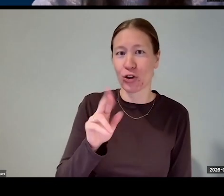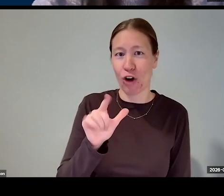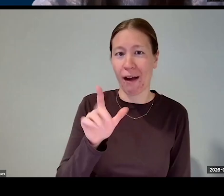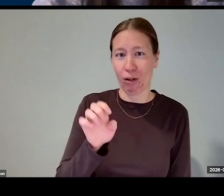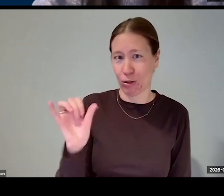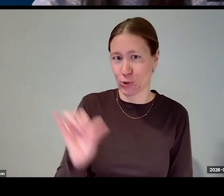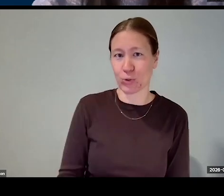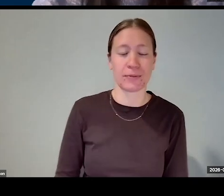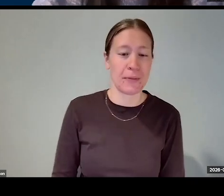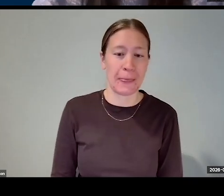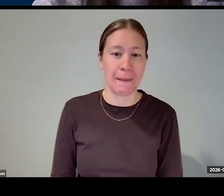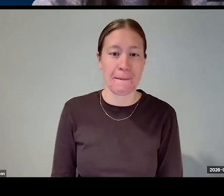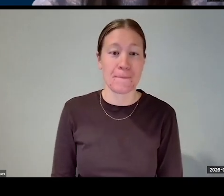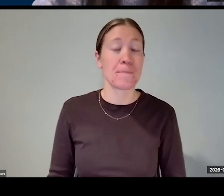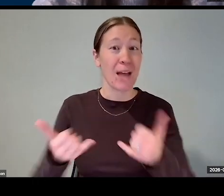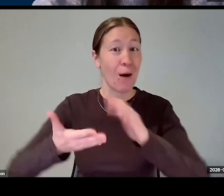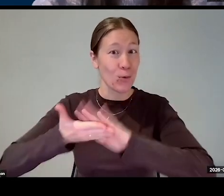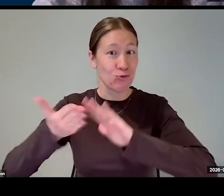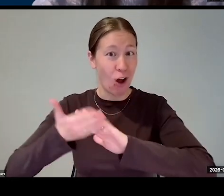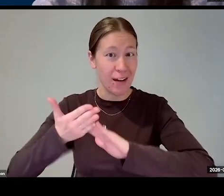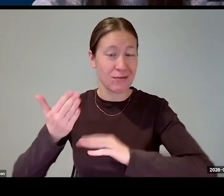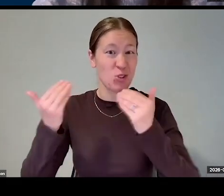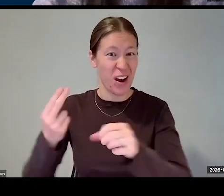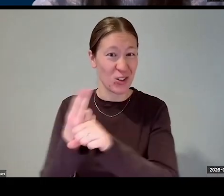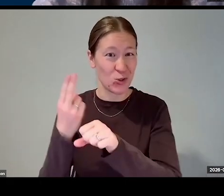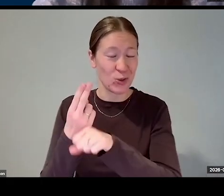I'm gonna click extensions from my top level menu